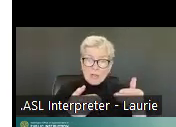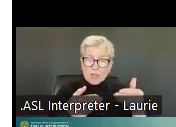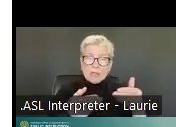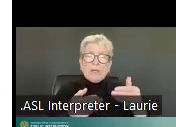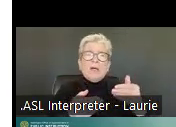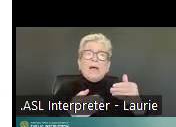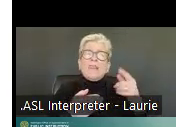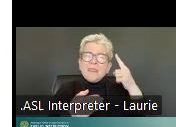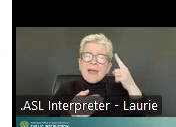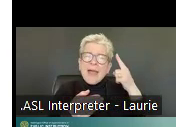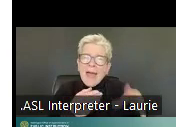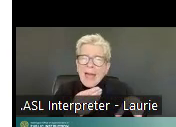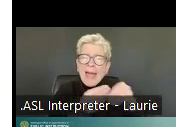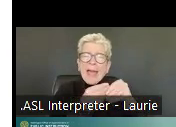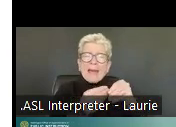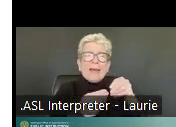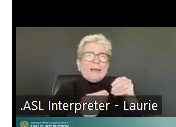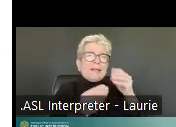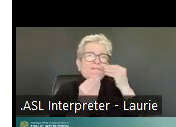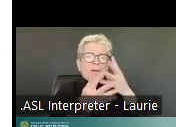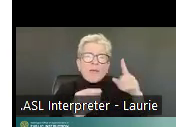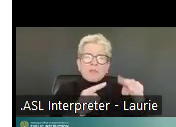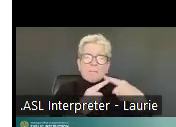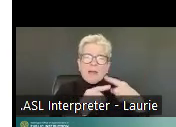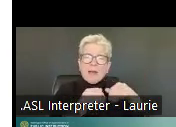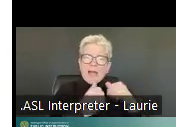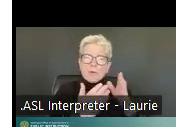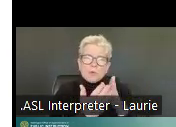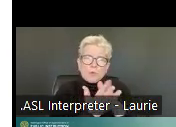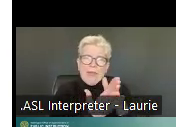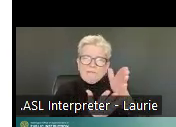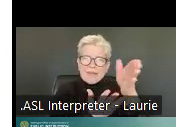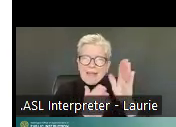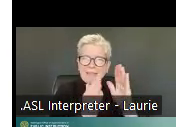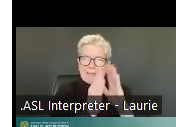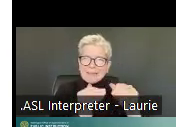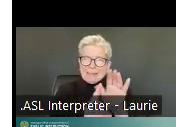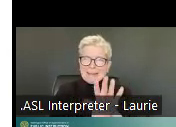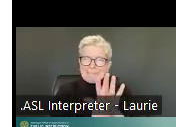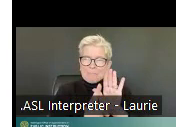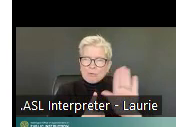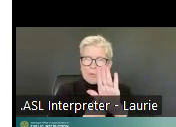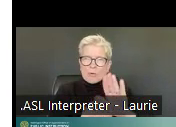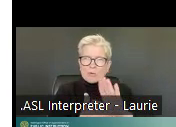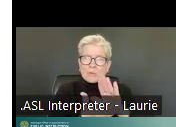on how to navigate the system of school if you have newcomers the US schooling system.